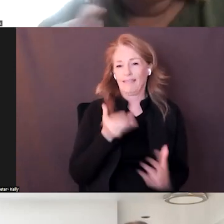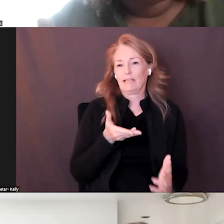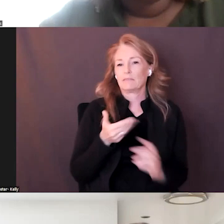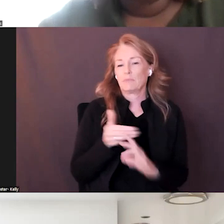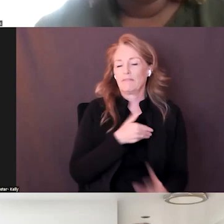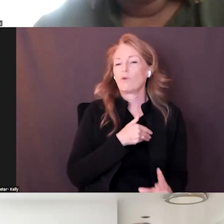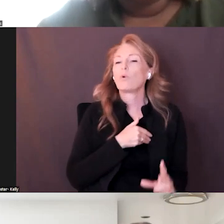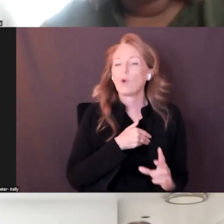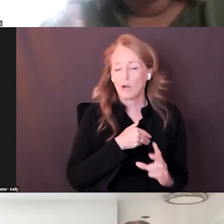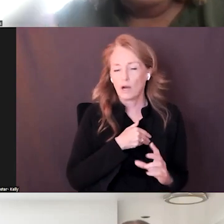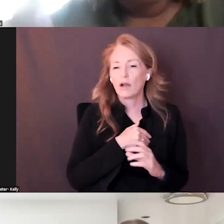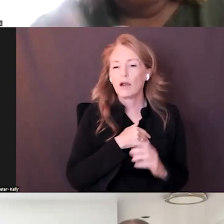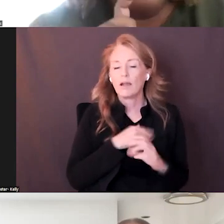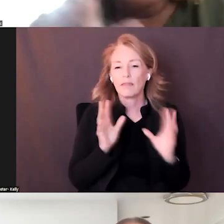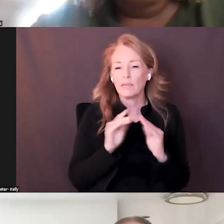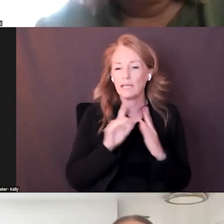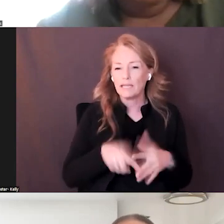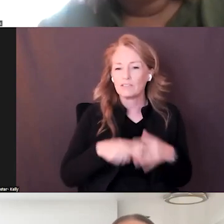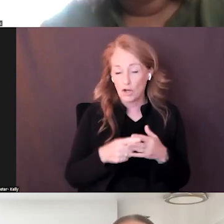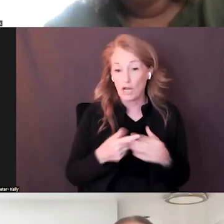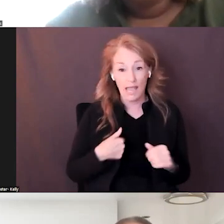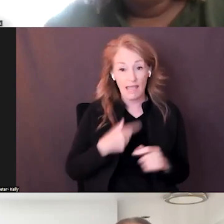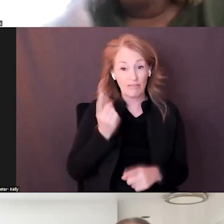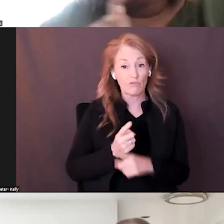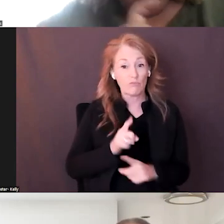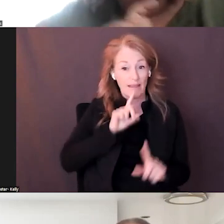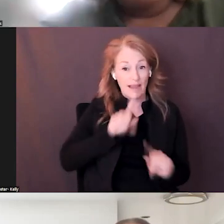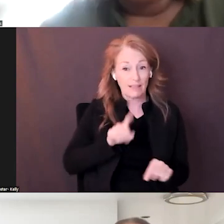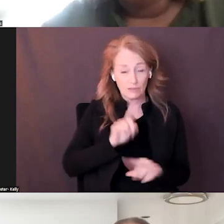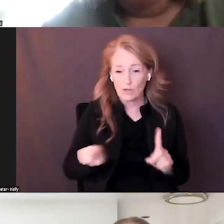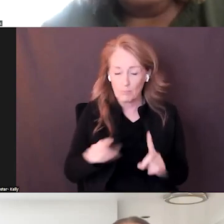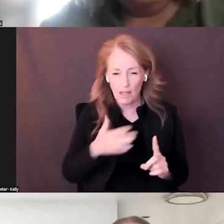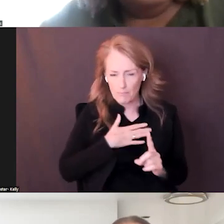I GOT THE CORRECT ANSWER, BUT MY PATH THERE WAS WRONG.